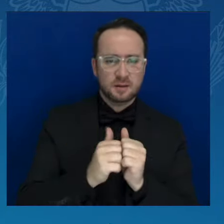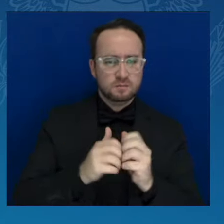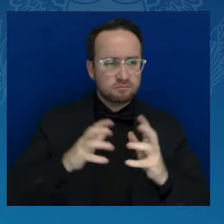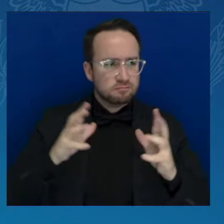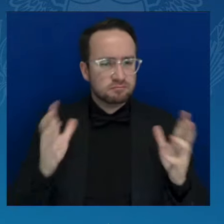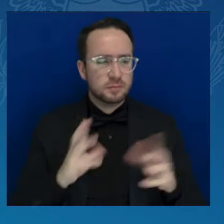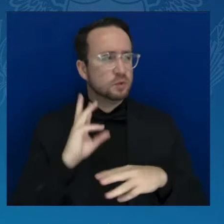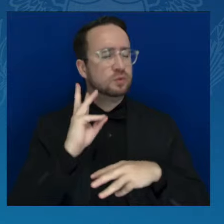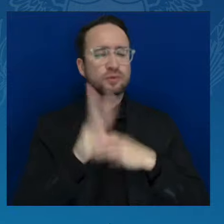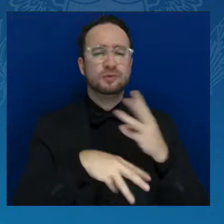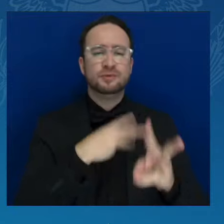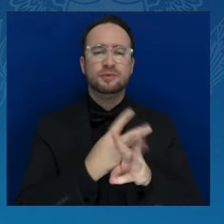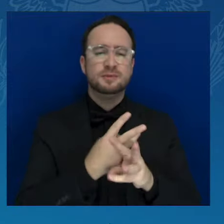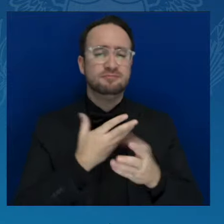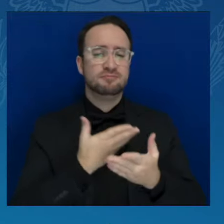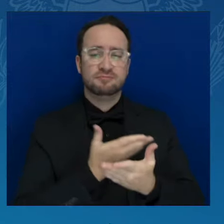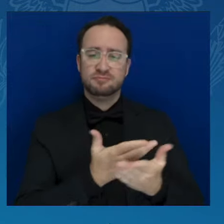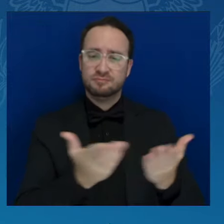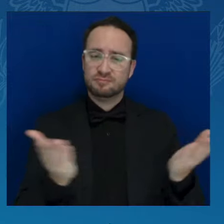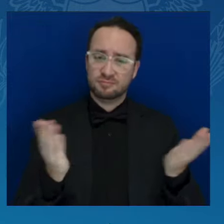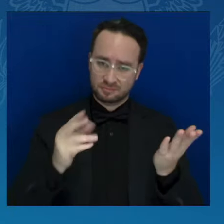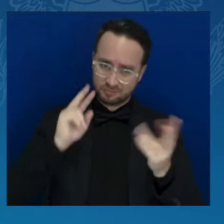those benefits are maximized for people around the world